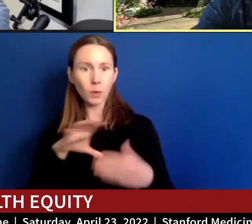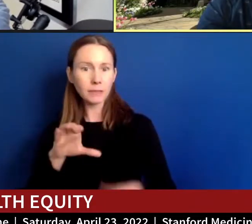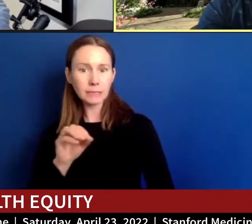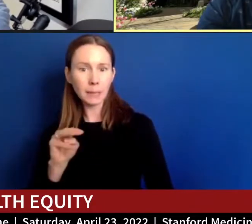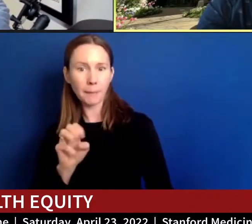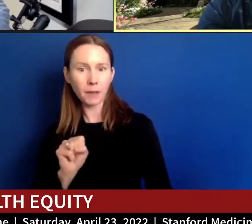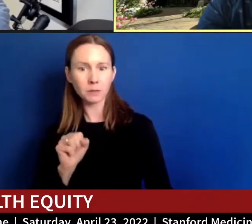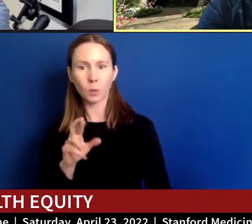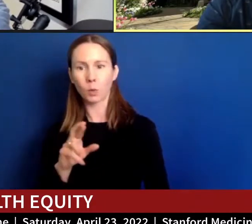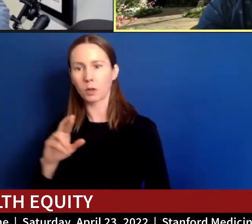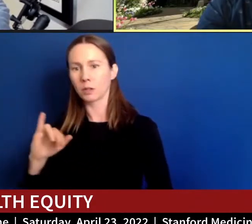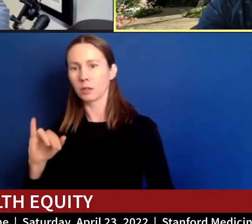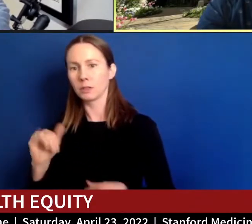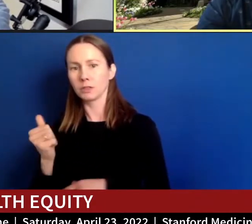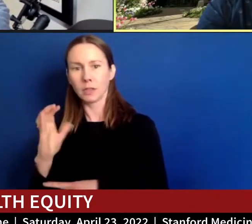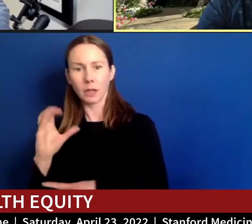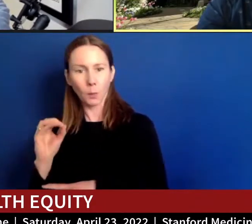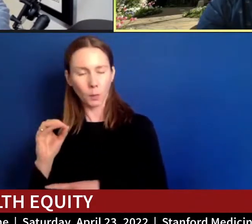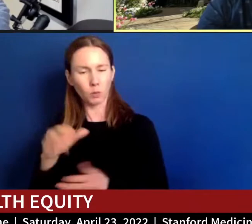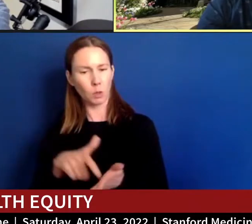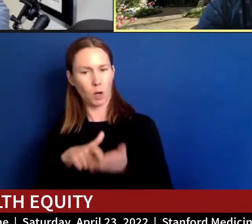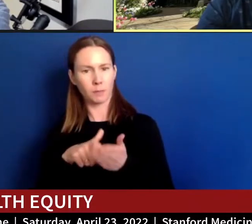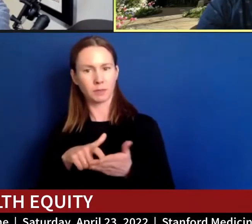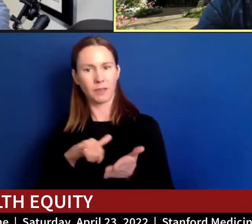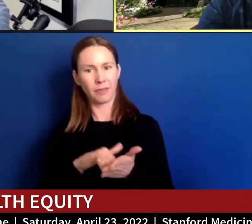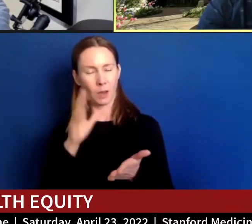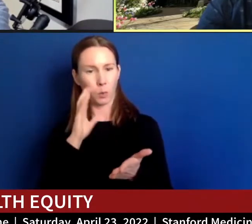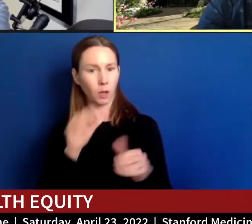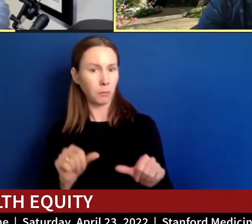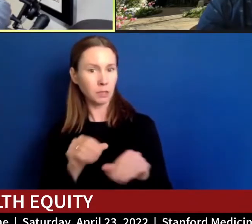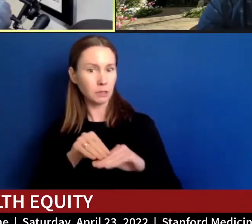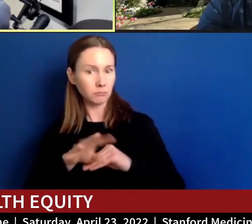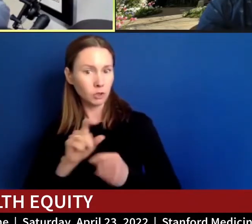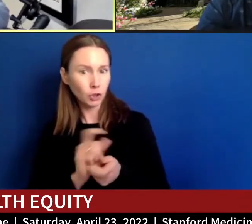commission] requirements as a mean to make change? >>> ANDRES GALLEGOS: SO If you look at our